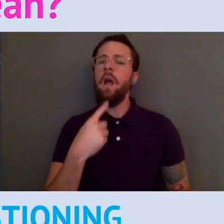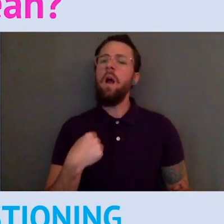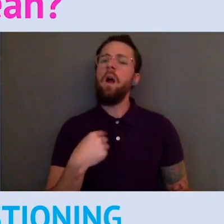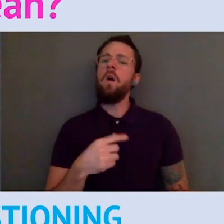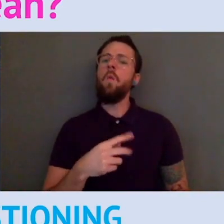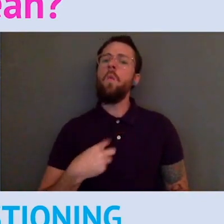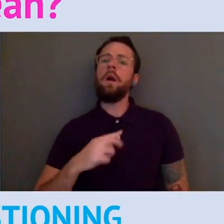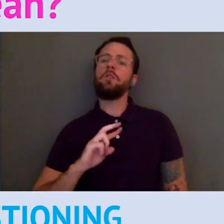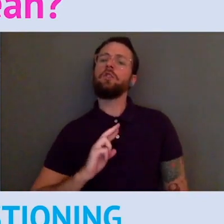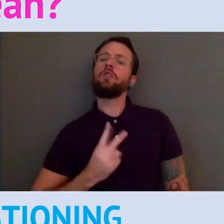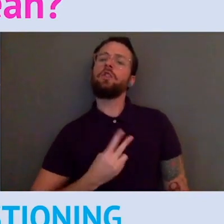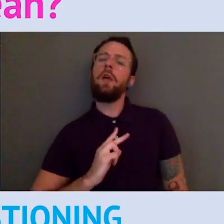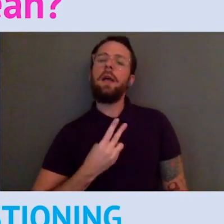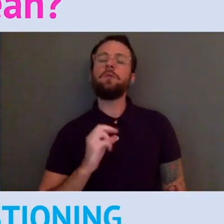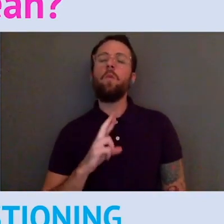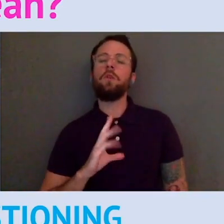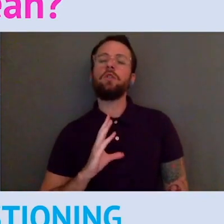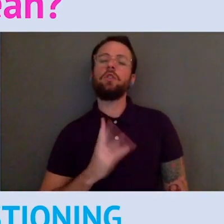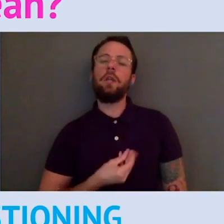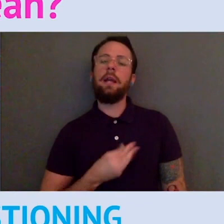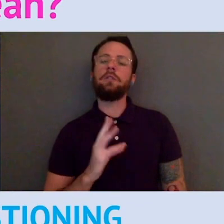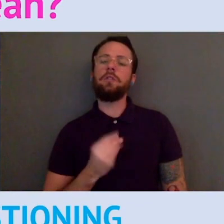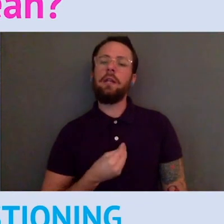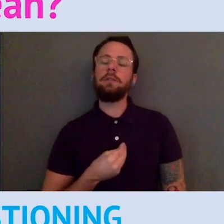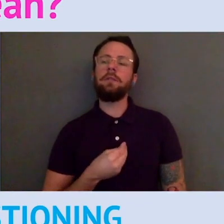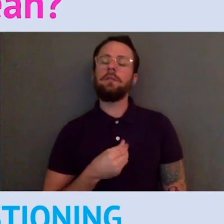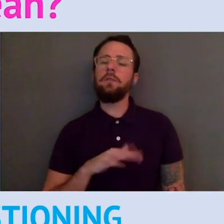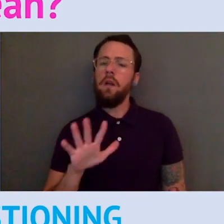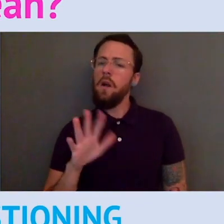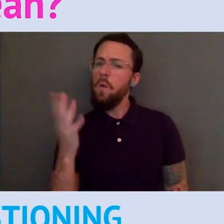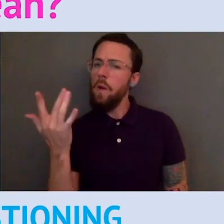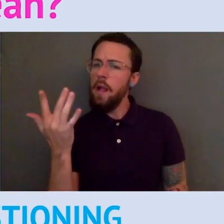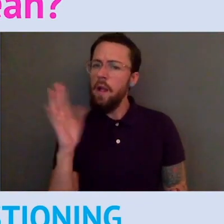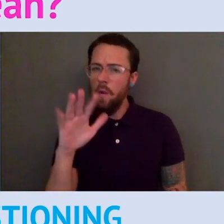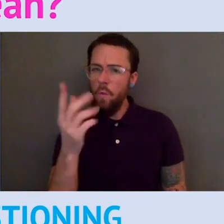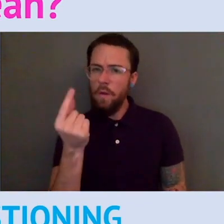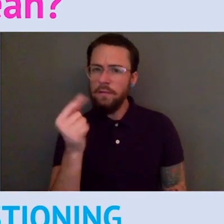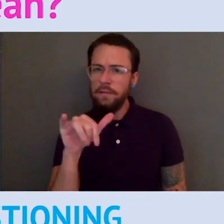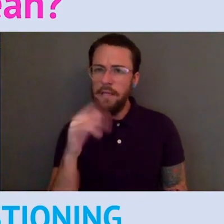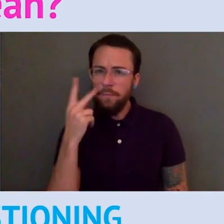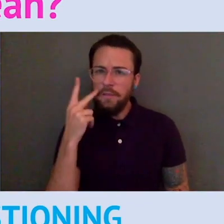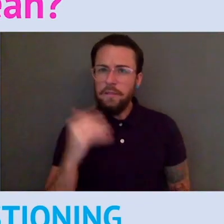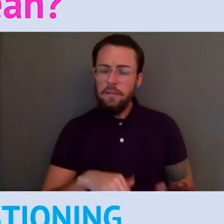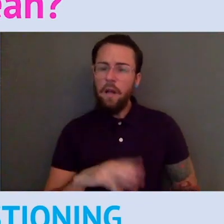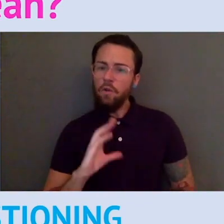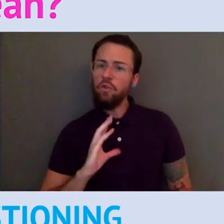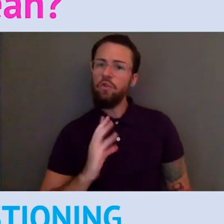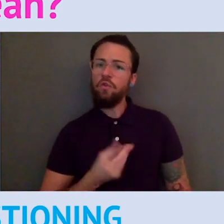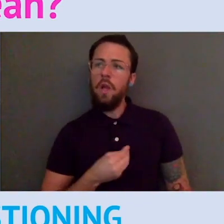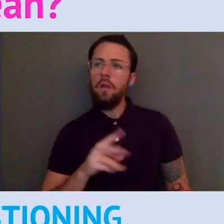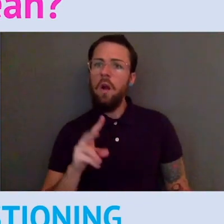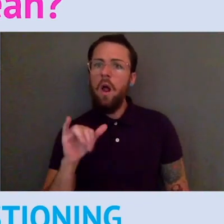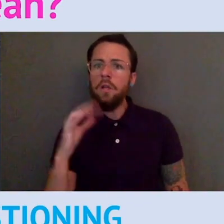But those people got together and they came up with a sign they felt would best represent